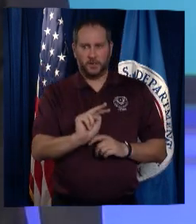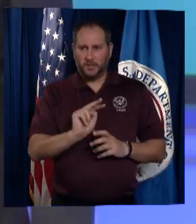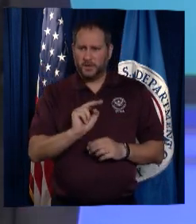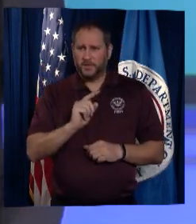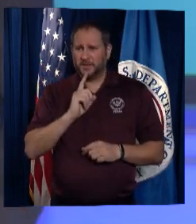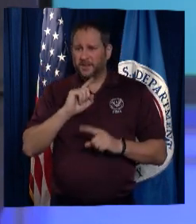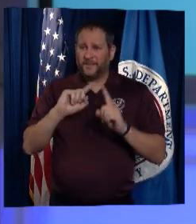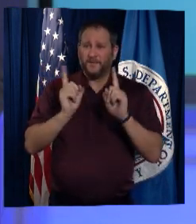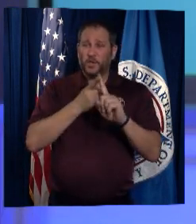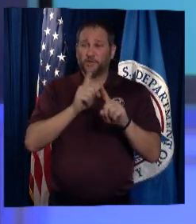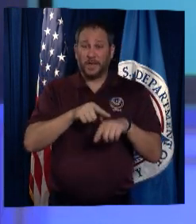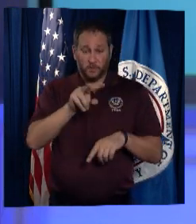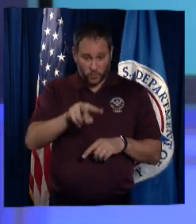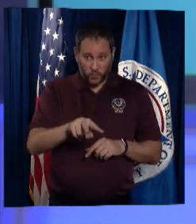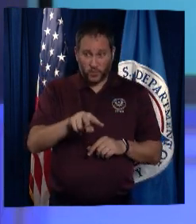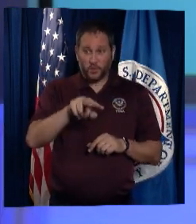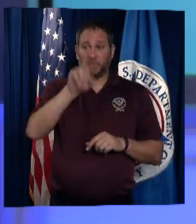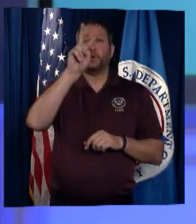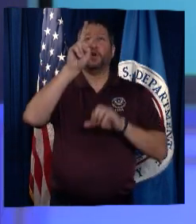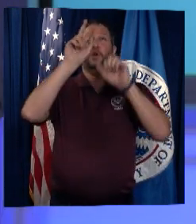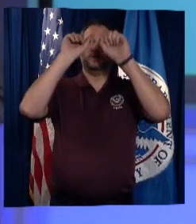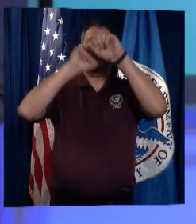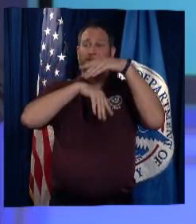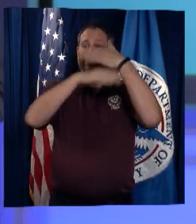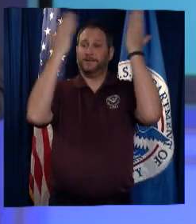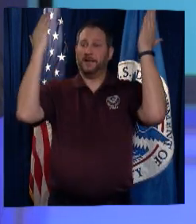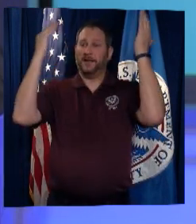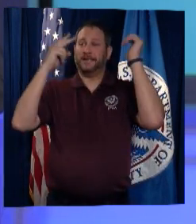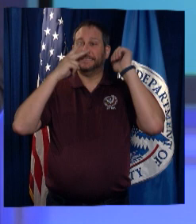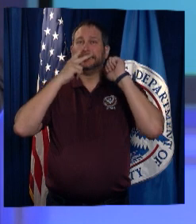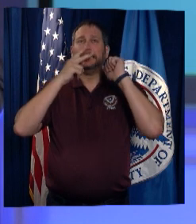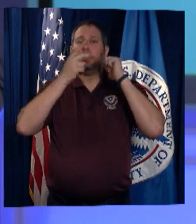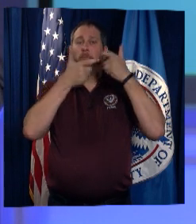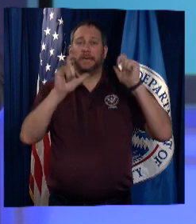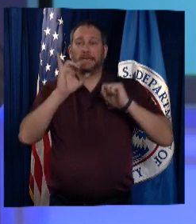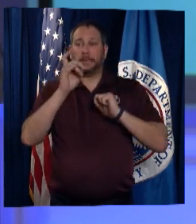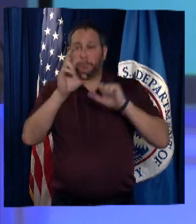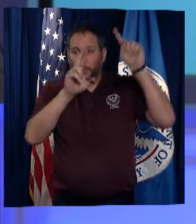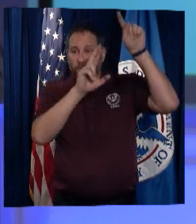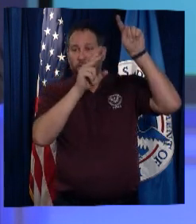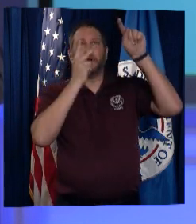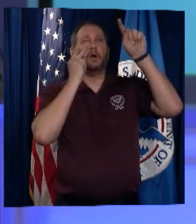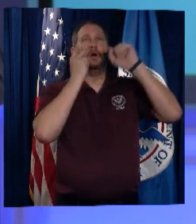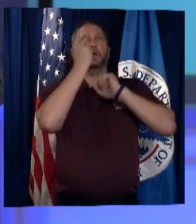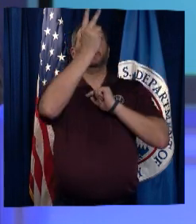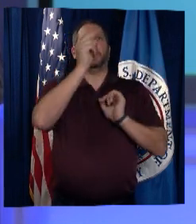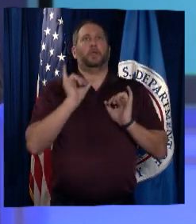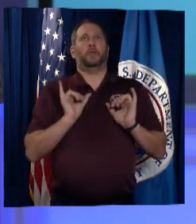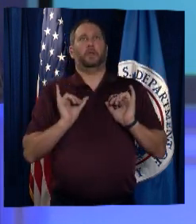you're looking for it, it's not that hard to see. Now having said that, you know in